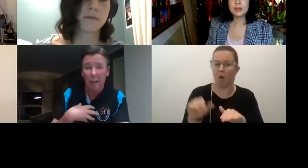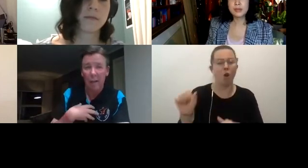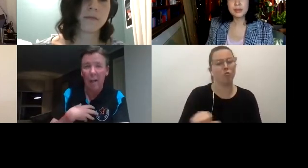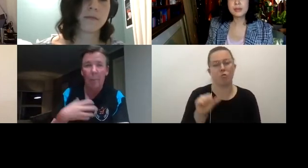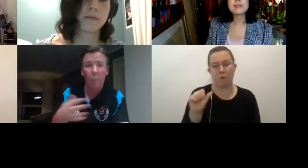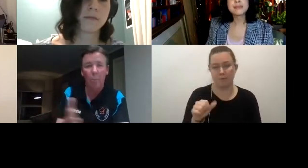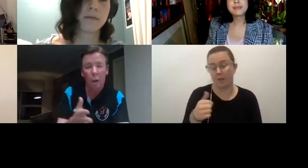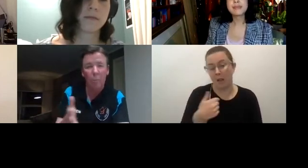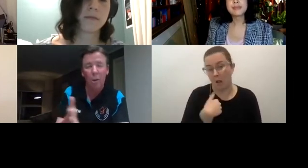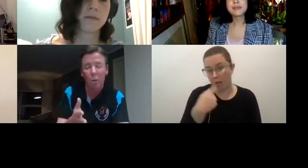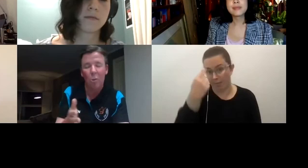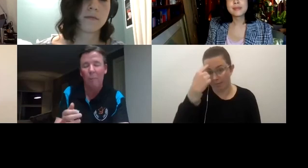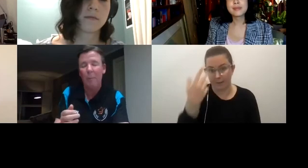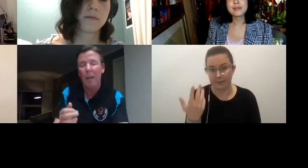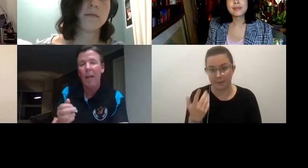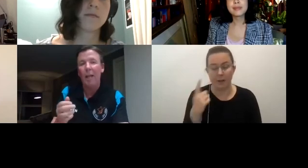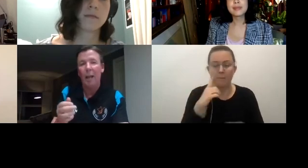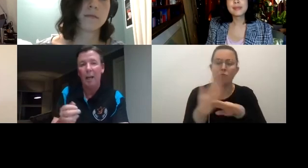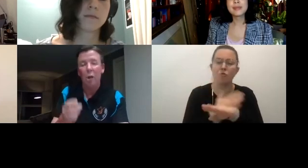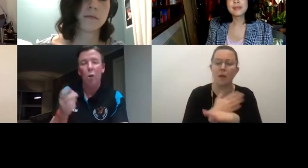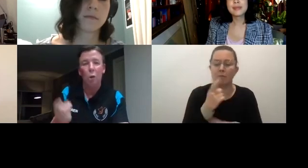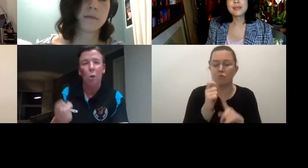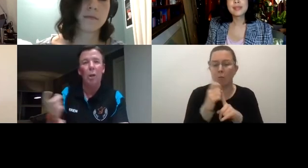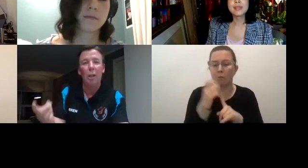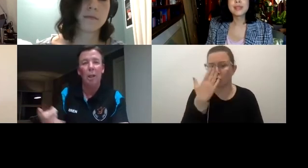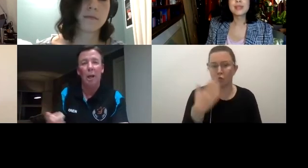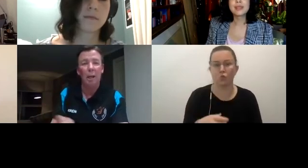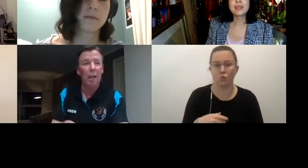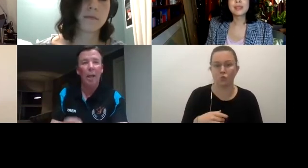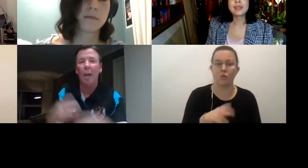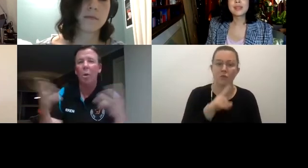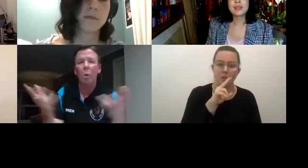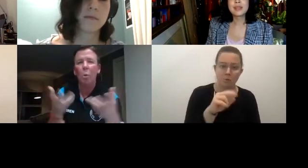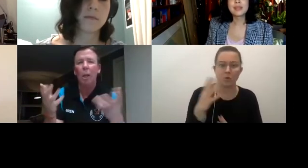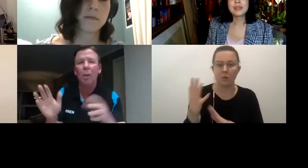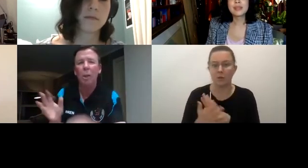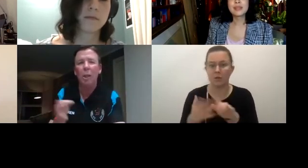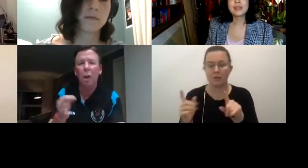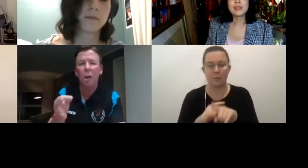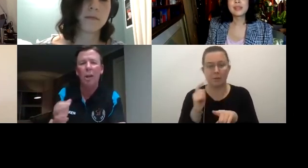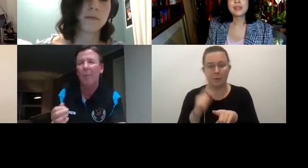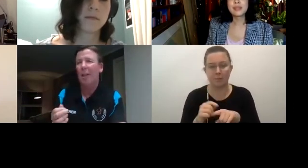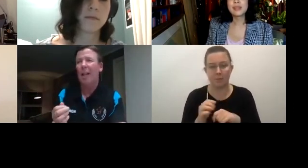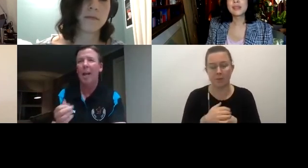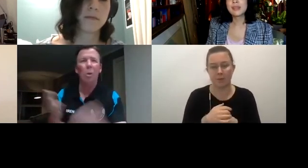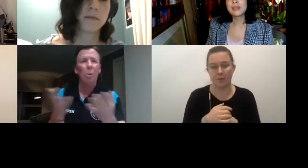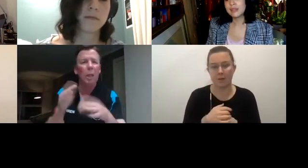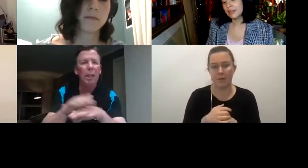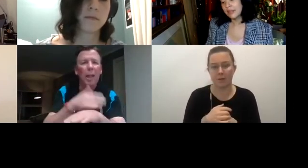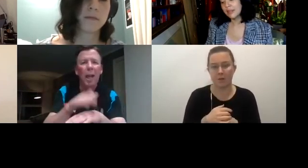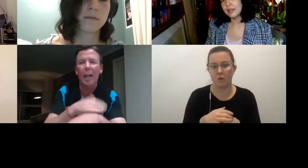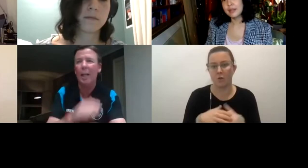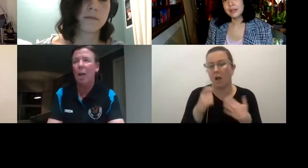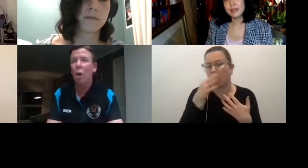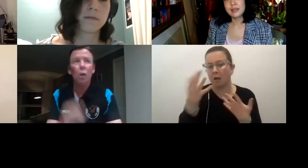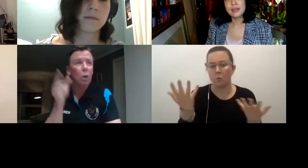like pre-primary school), like we talk and sign like: "Now, where's the dog? Now, where's the cat?